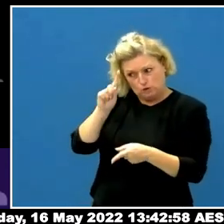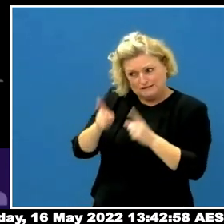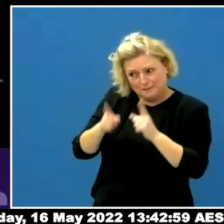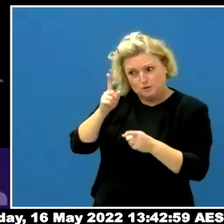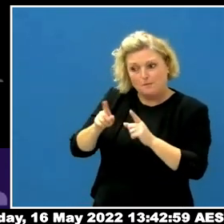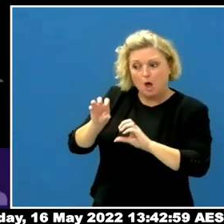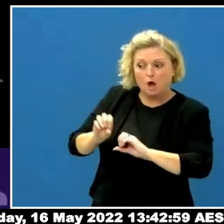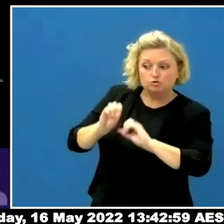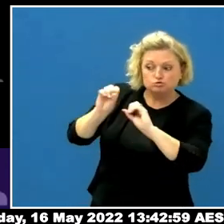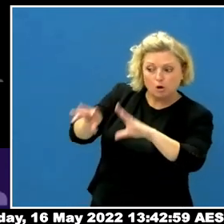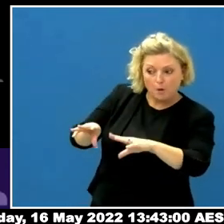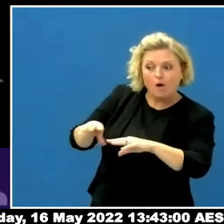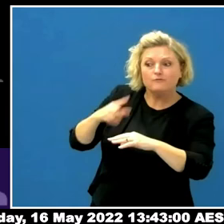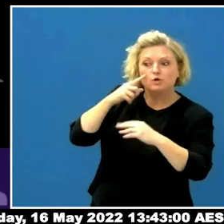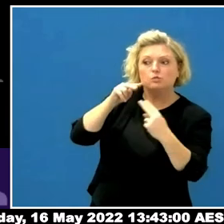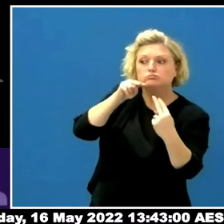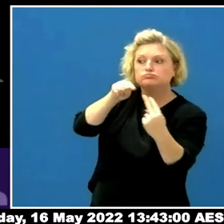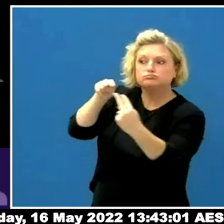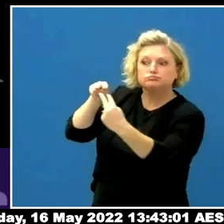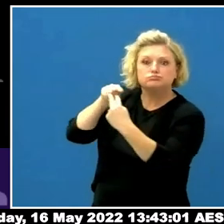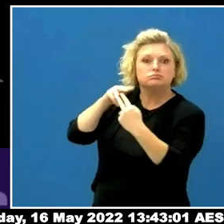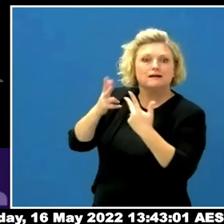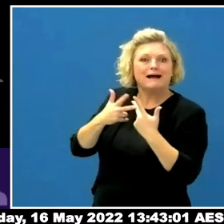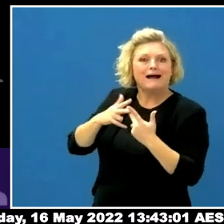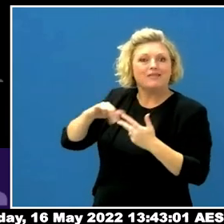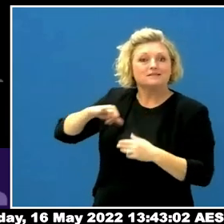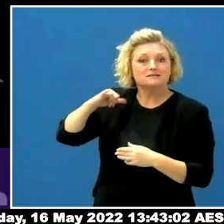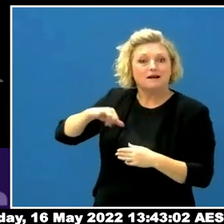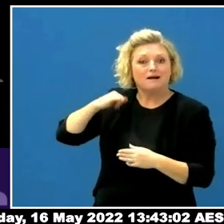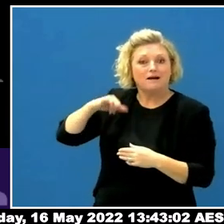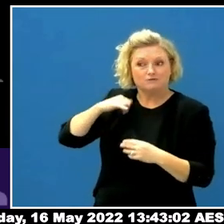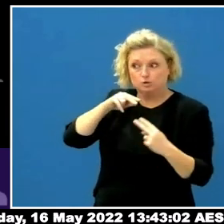Yes, sometimes we would have a conversation when the Lifestyle Assistants